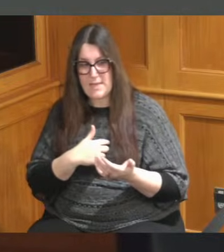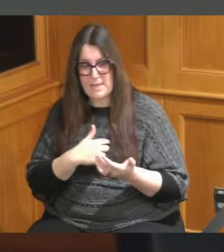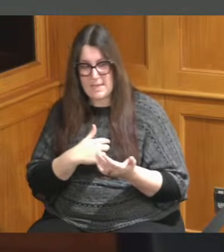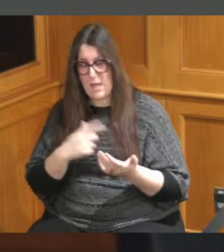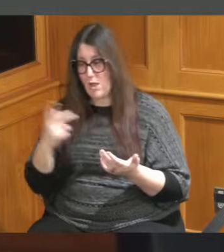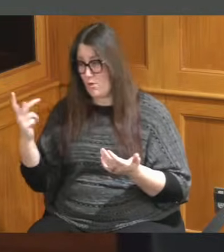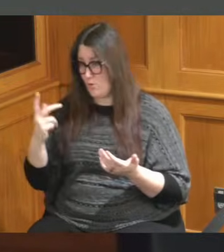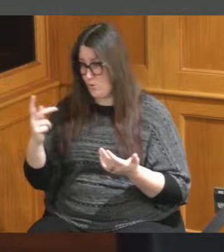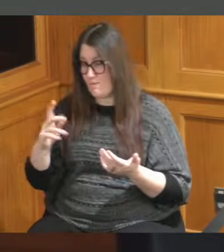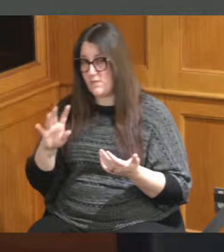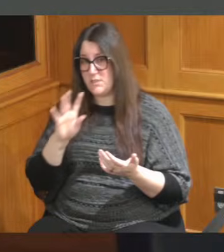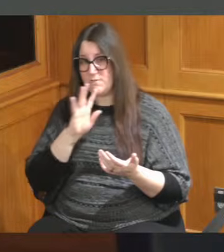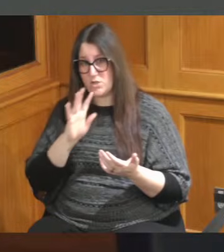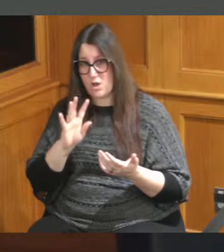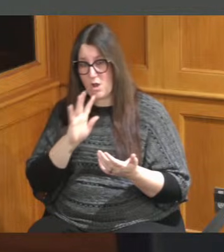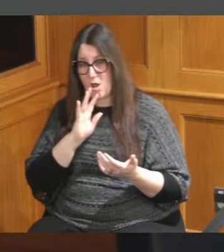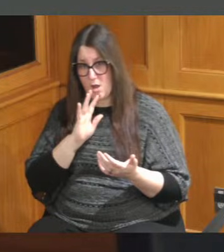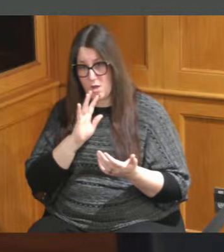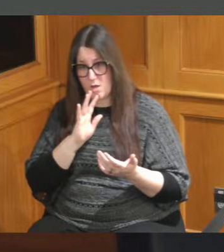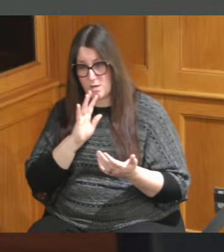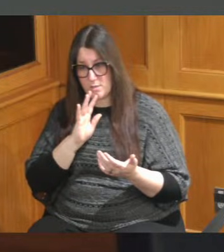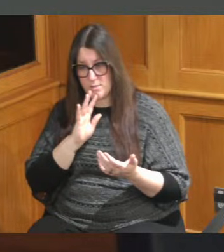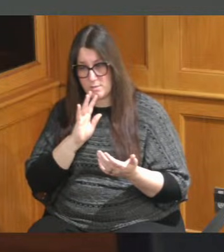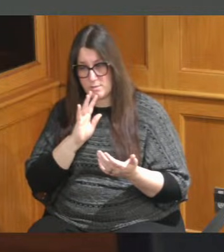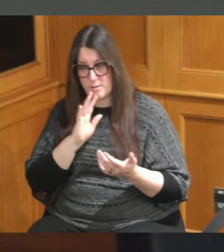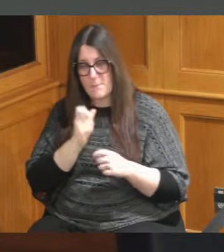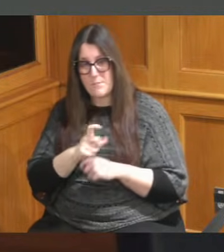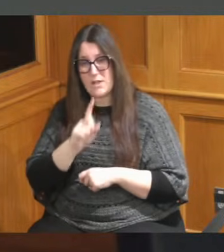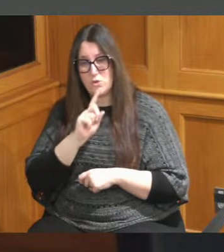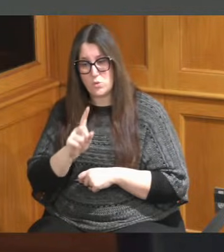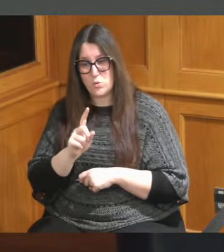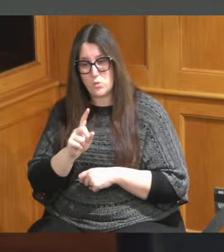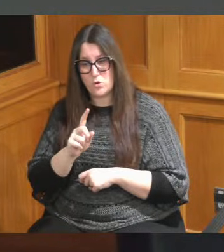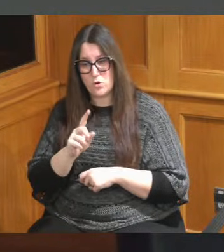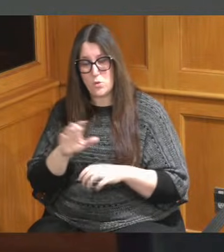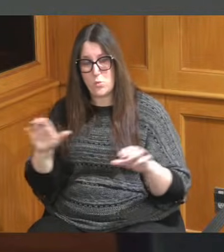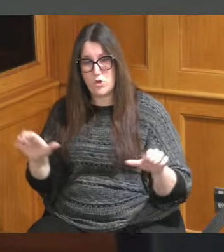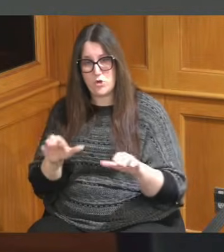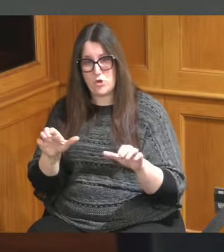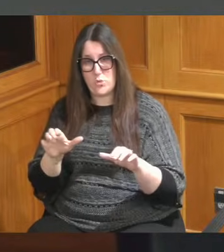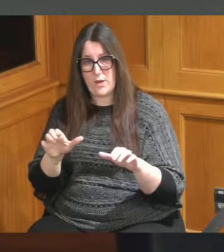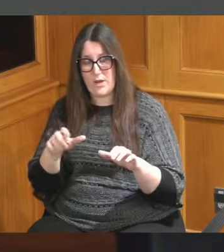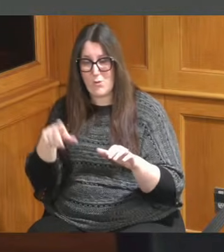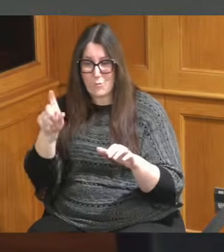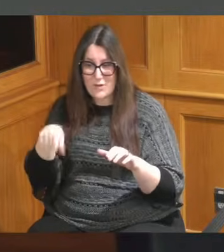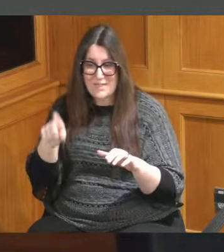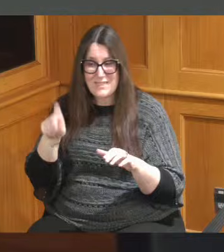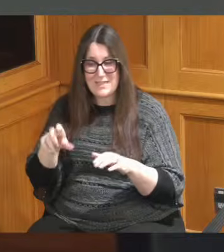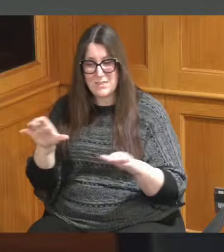Lisa Webb have talked about, um, making sure that we are doing what we need to do, called an audit,